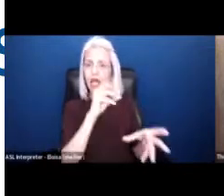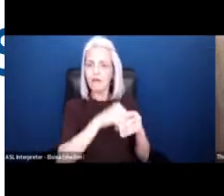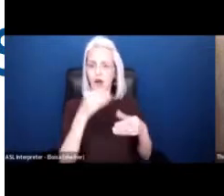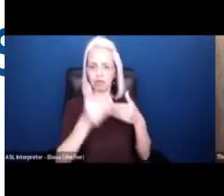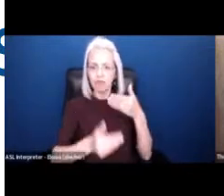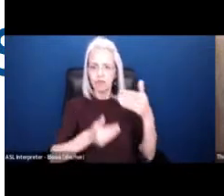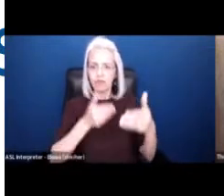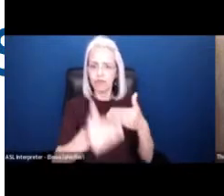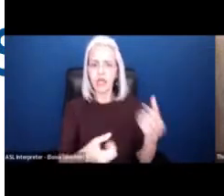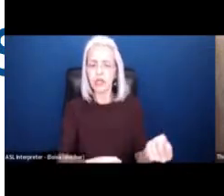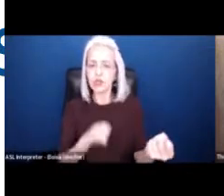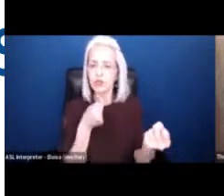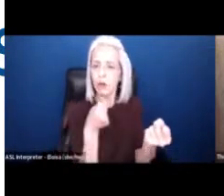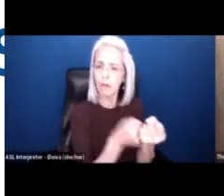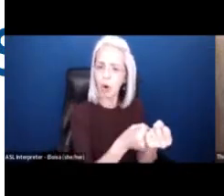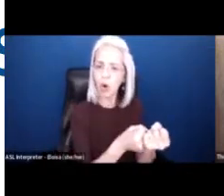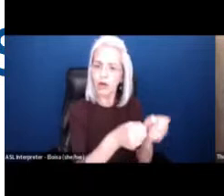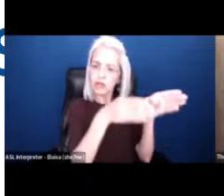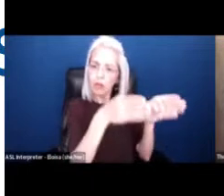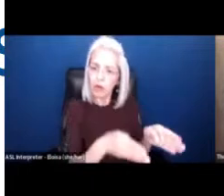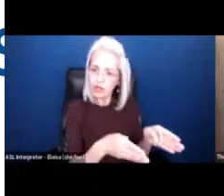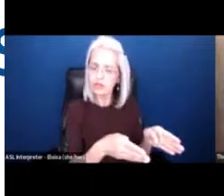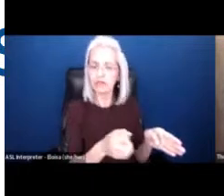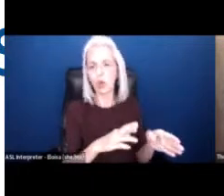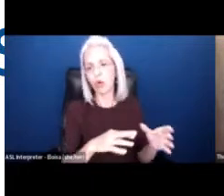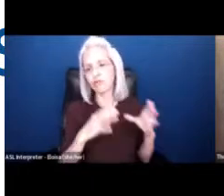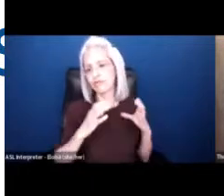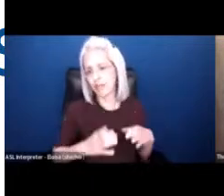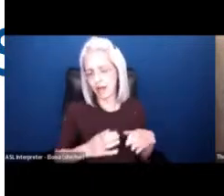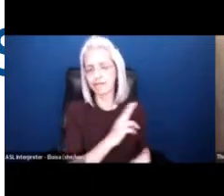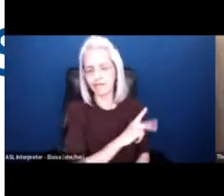for that patient or client. So increasing our knowledge base.